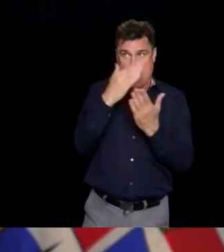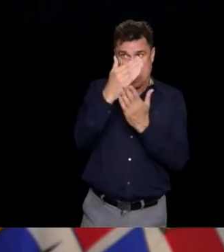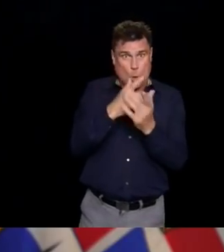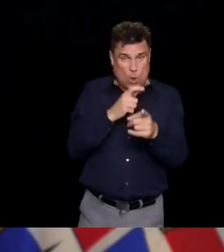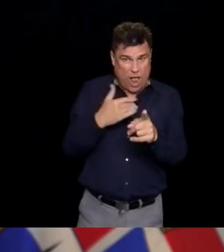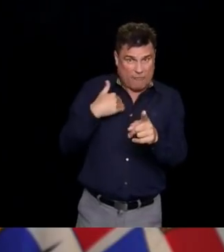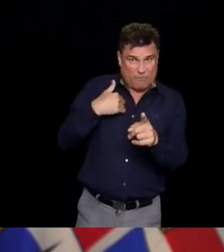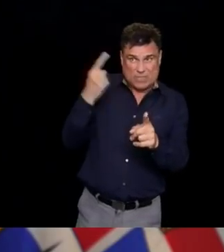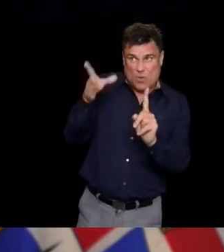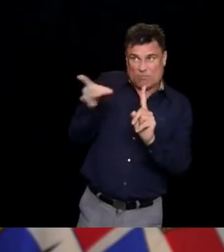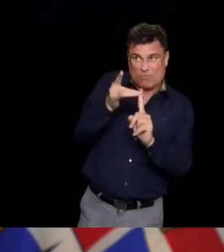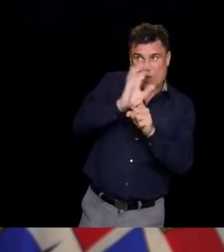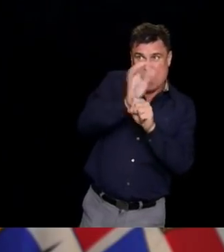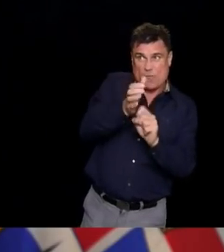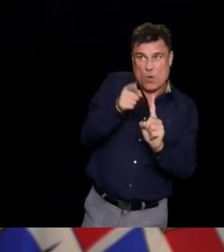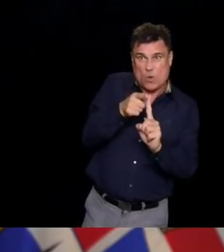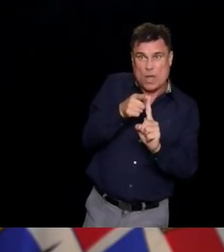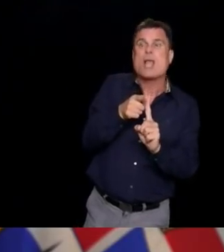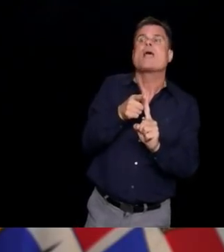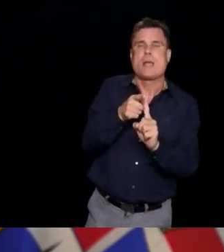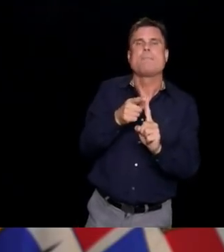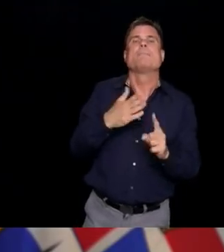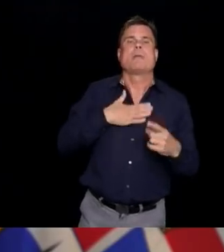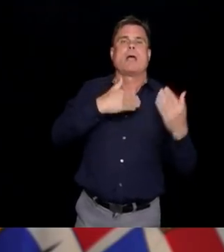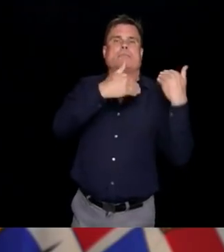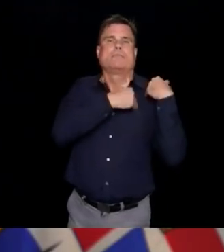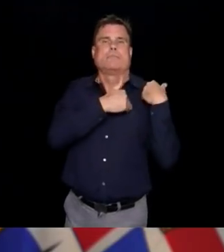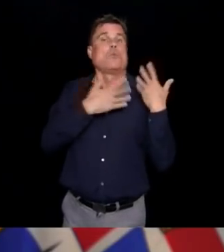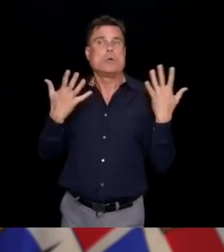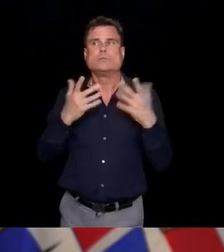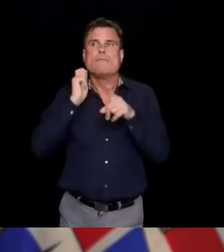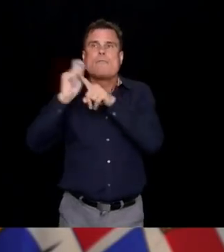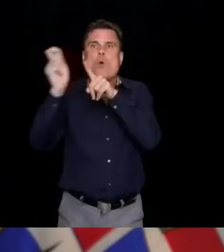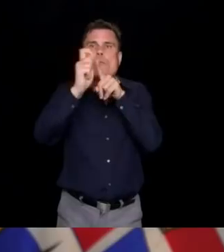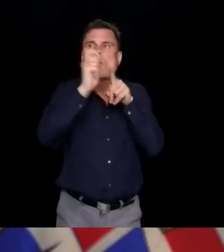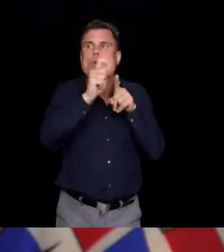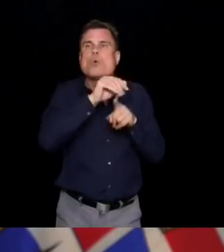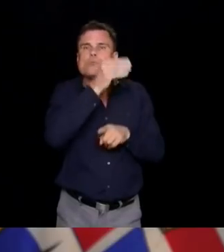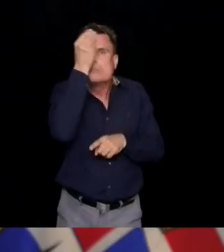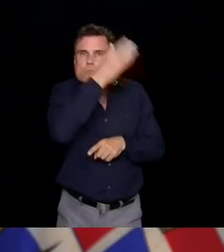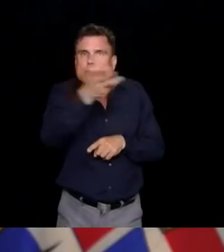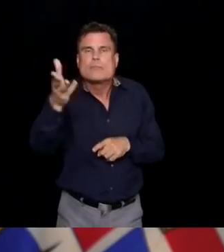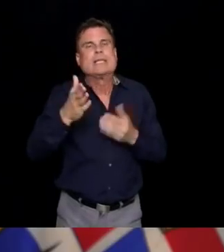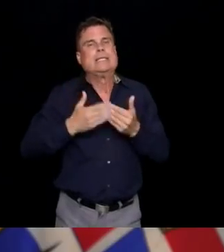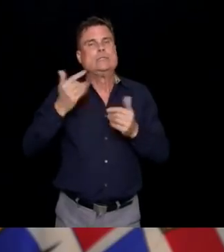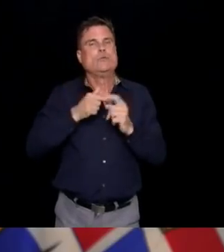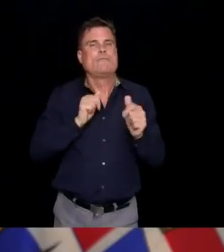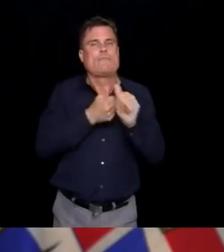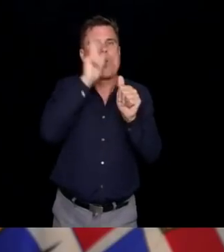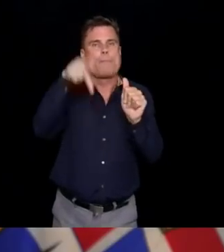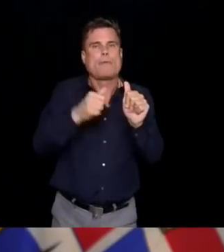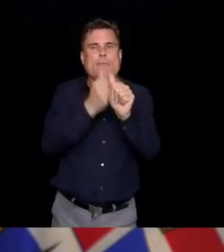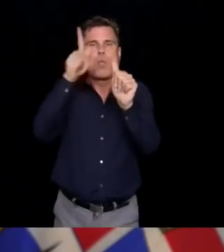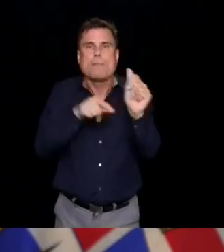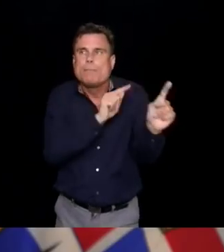Making sure we have a way to contact people. It doesn't mean you're going to have to call somebody up and tell them they were exposed to